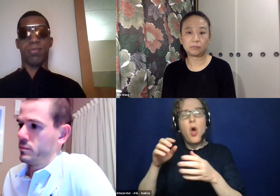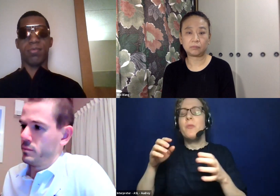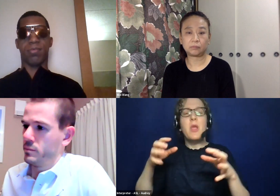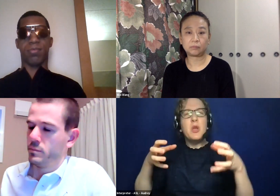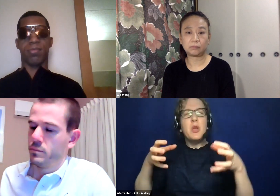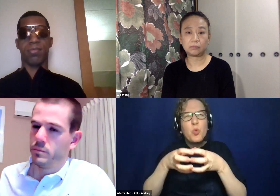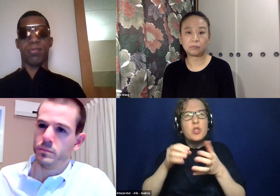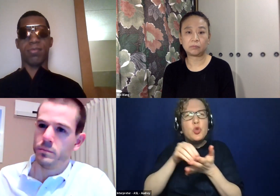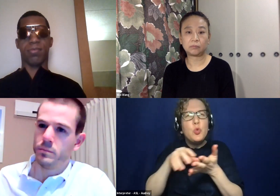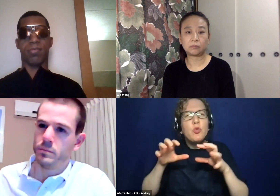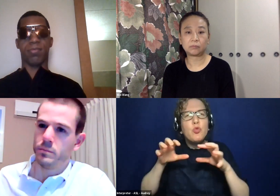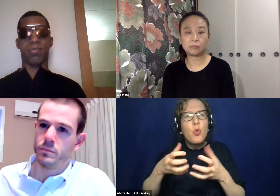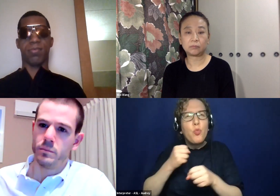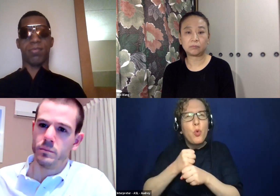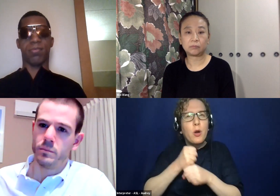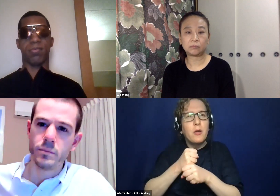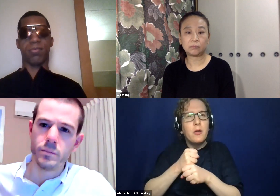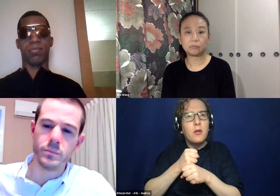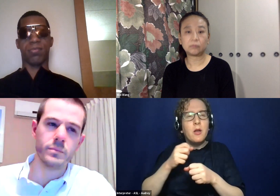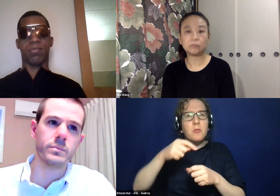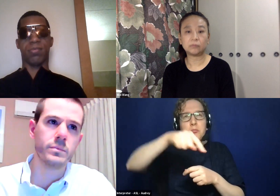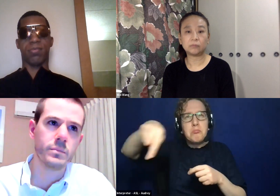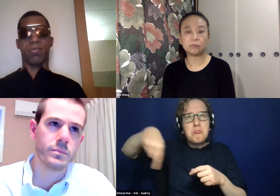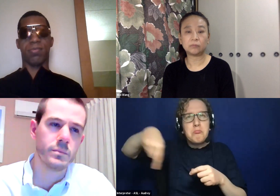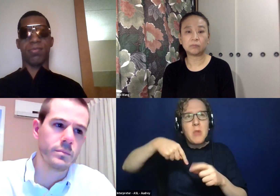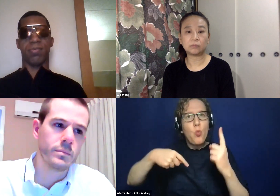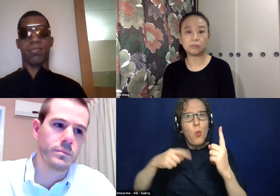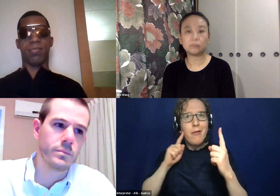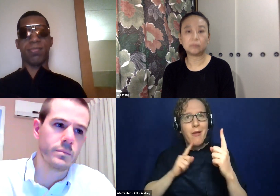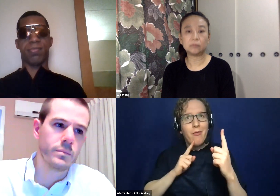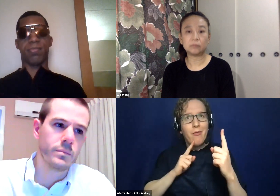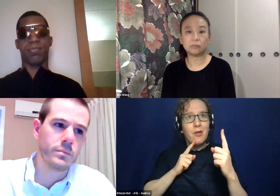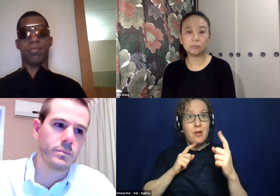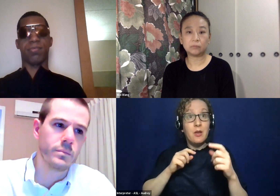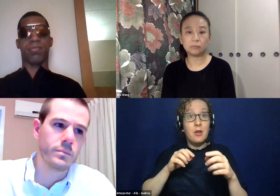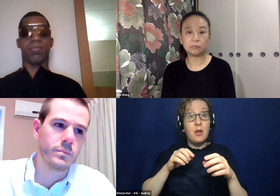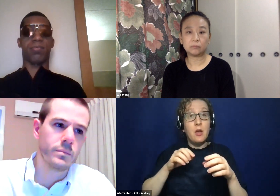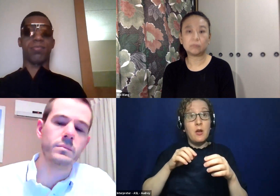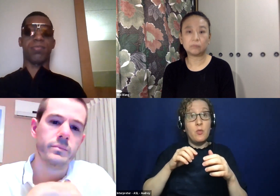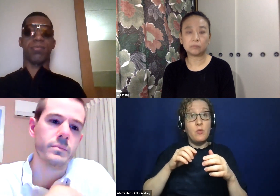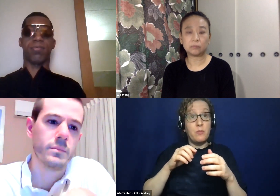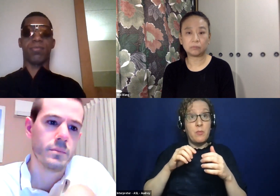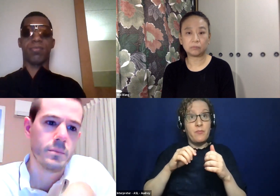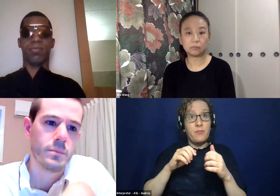person with you, but they were but the video relay service that we have in the United States was